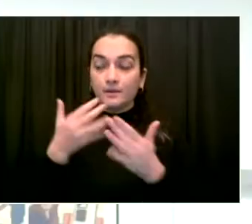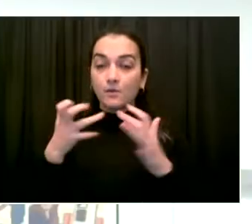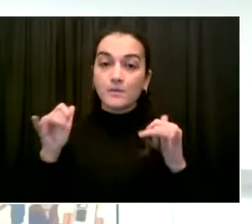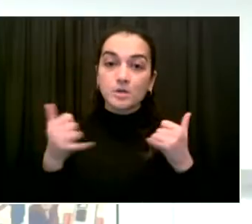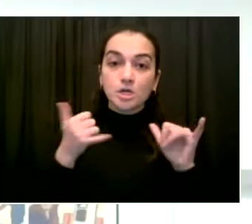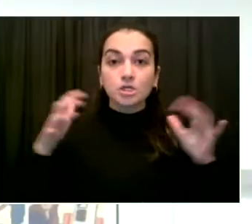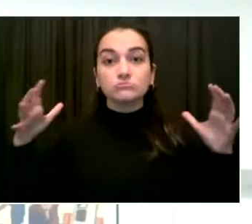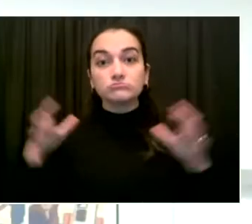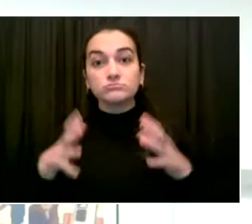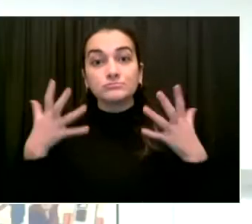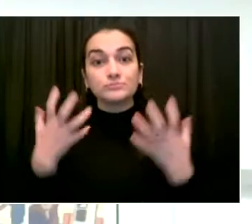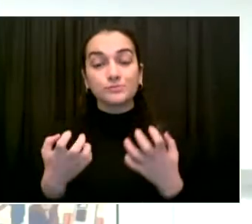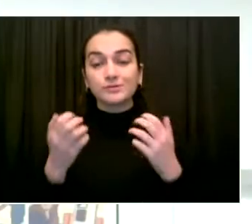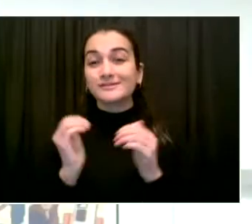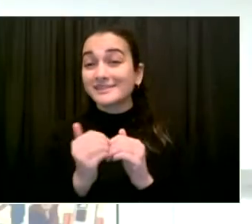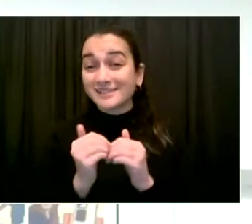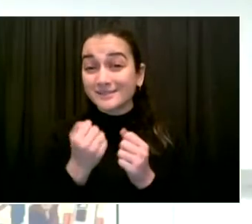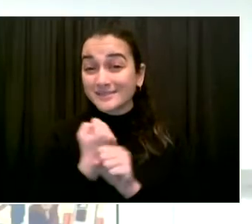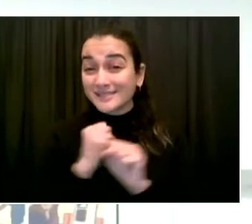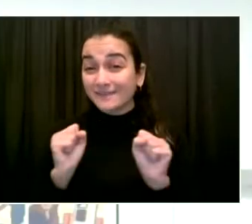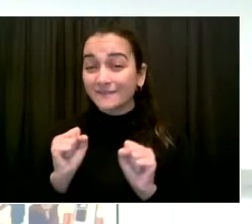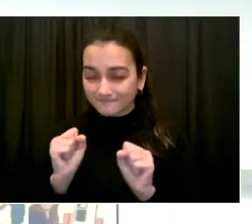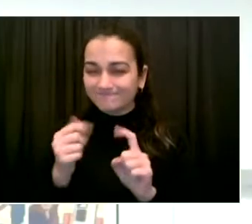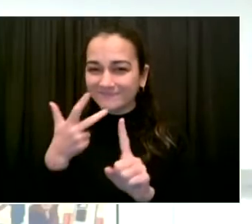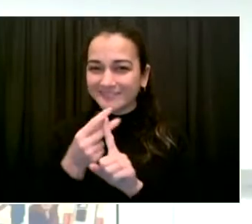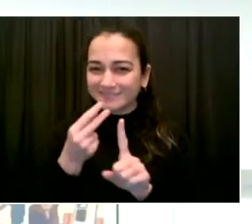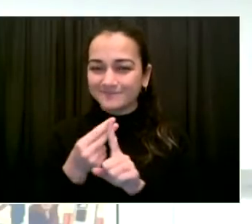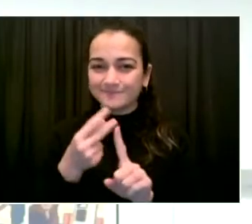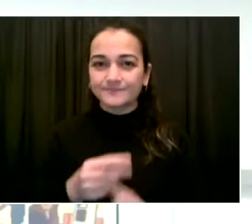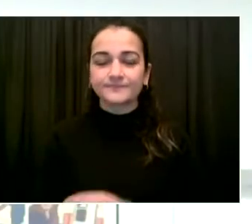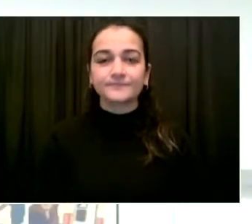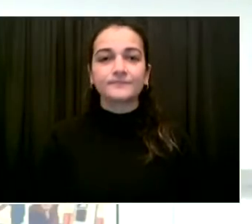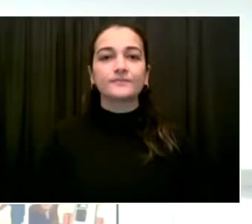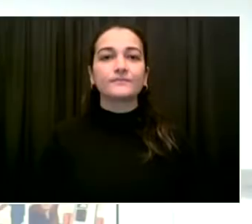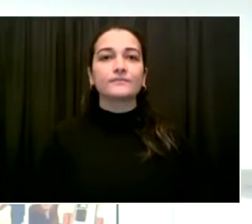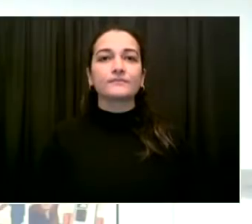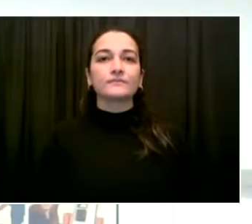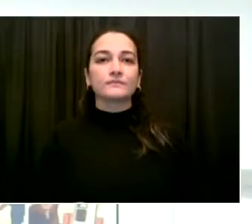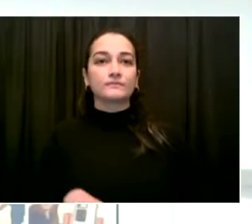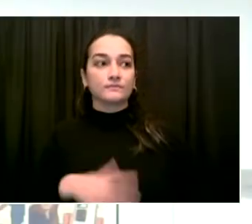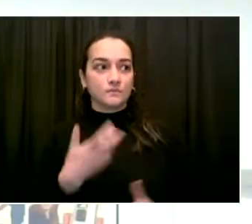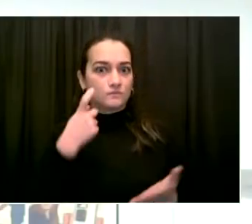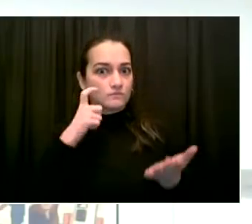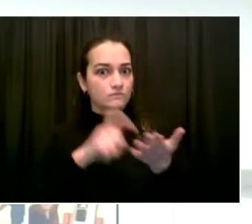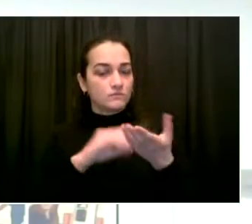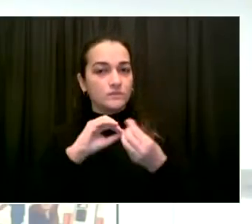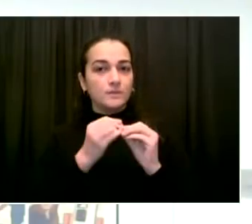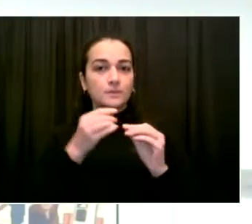GATHERINGS ARE THE ONES WHERE EVERYBODY IS FULLY VACCINATED. WE ARE ENCOURAGING THAT PARTICULARLY AS WE SEE CASES